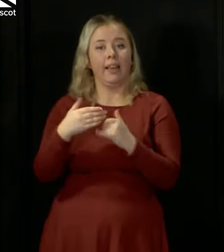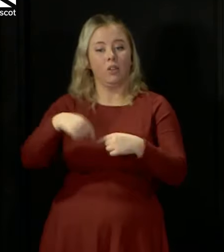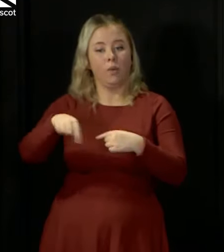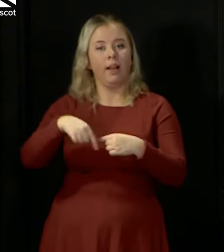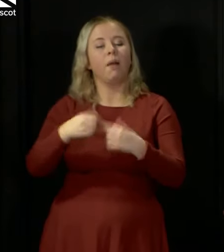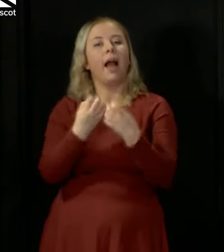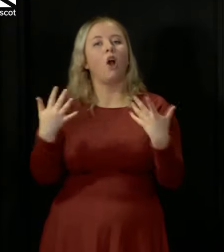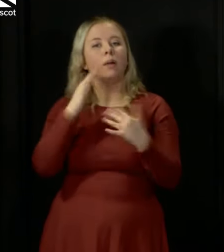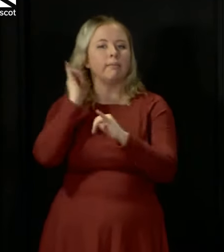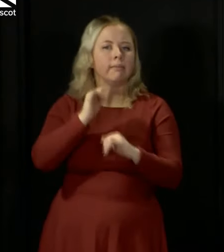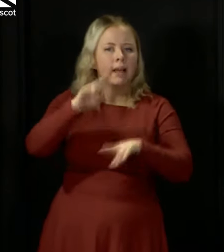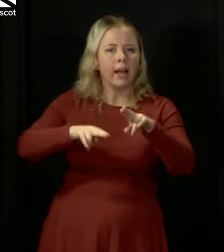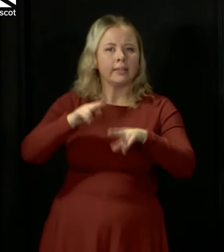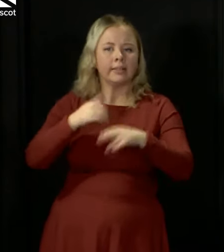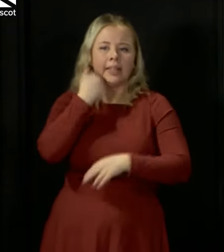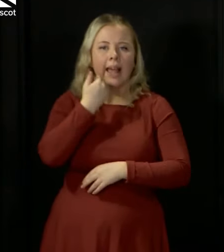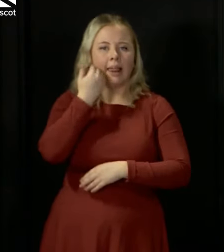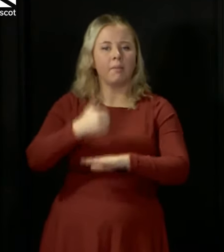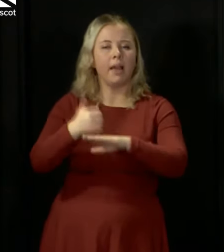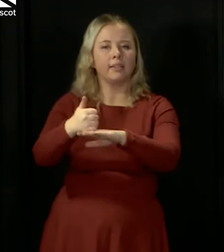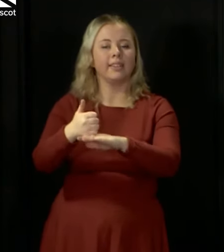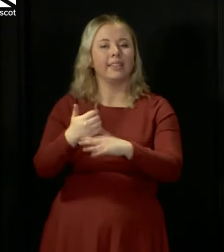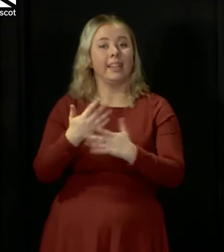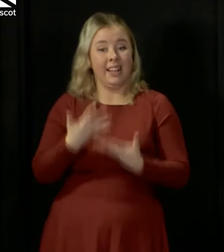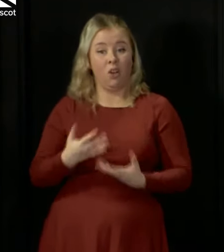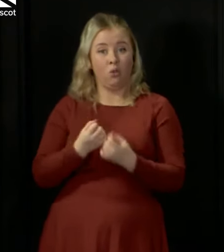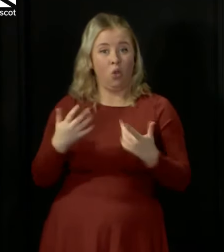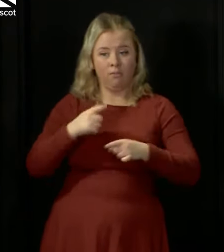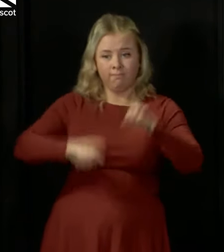basis, bearing in mind that there are now different groups being tested. There is the